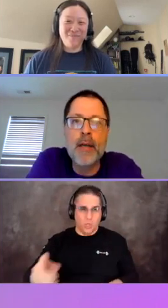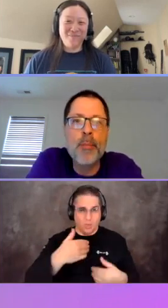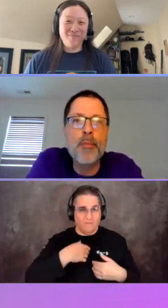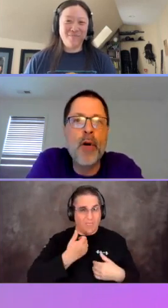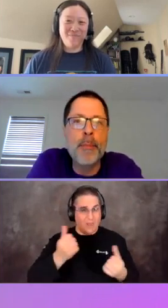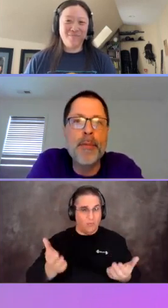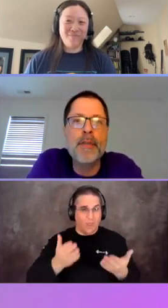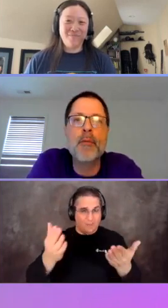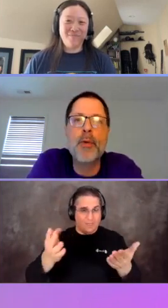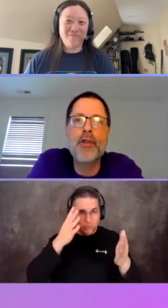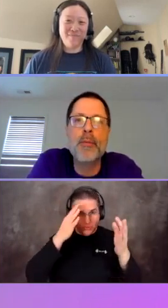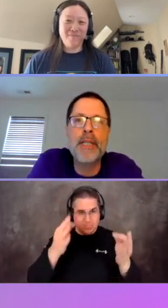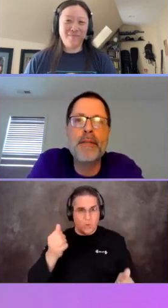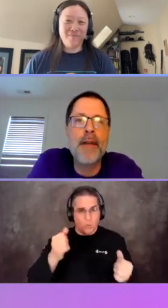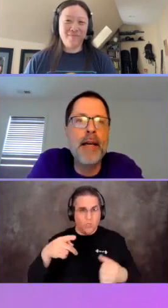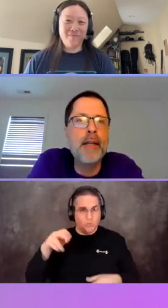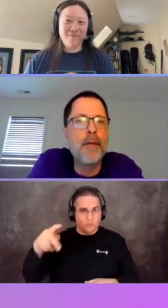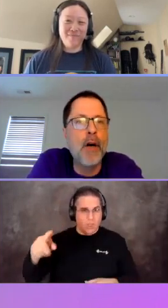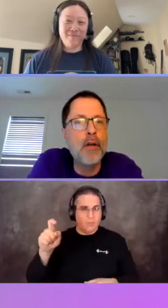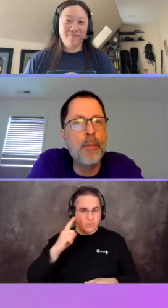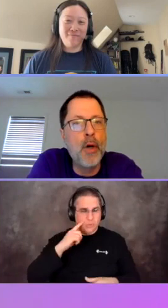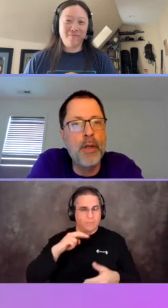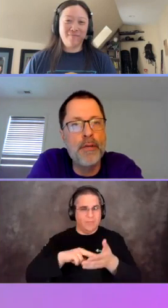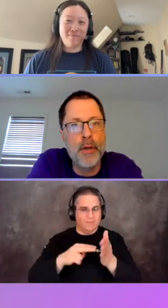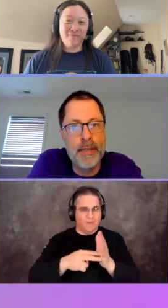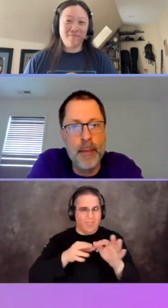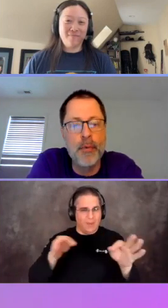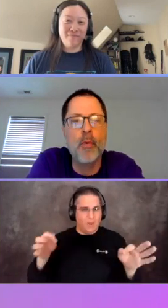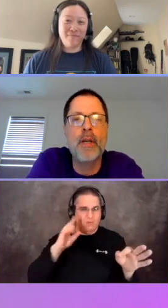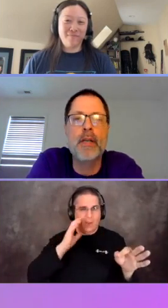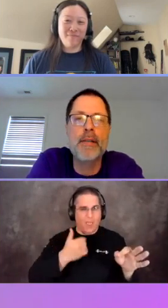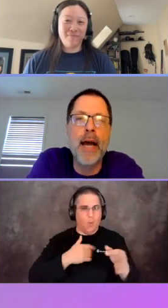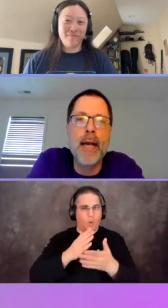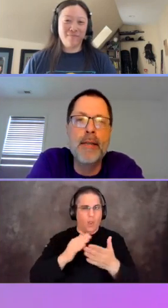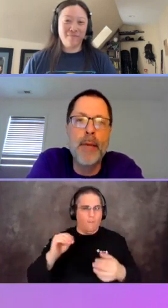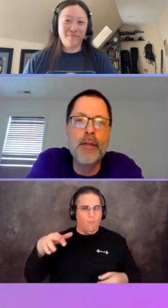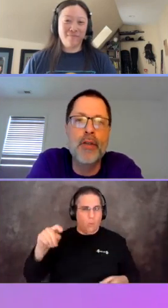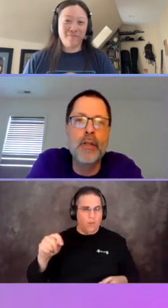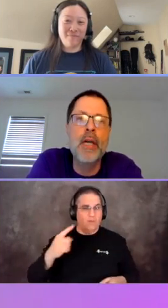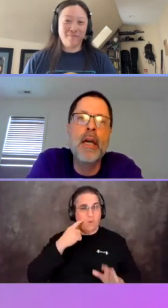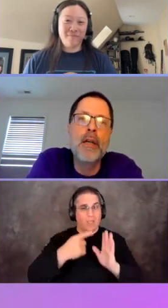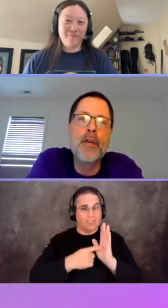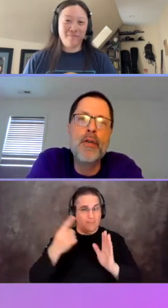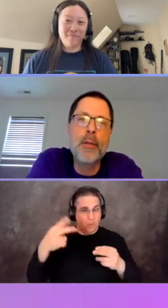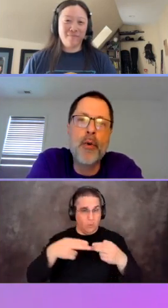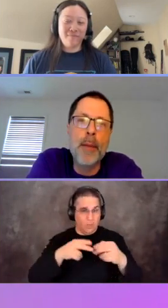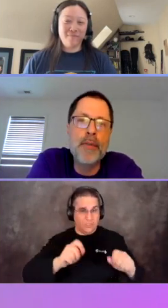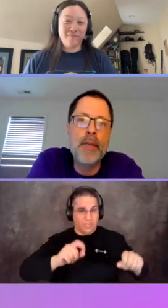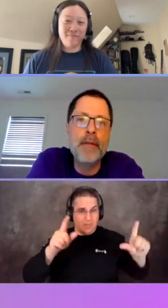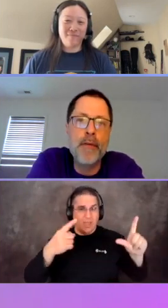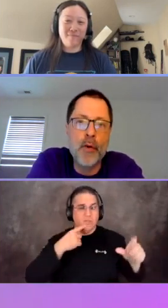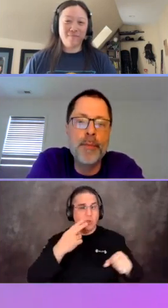semantics for that link are now role equals group. Probably what you do So in not want. that case, it